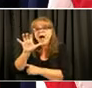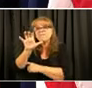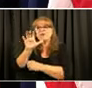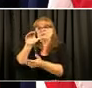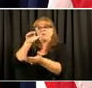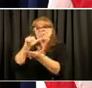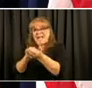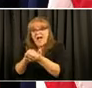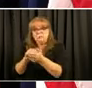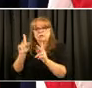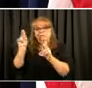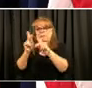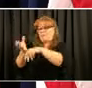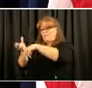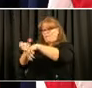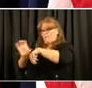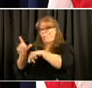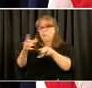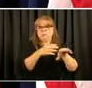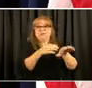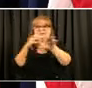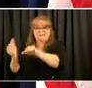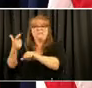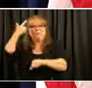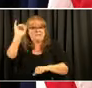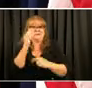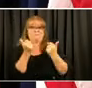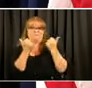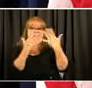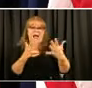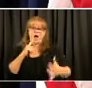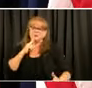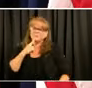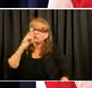the advisories just people that weren't weren't ordered to evacuate but were given a warning that